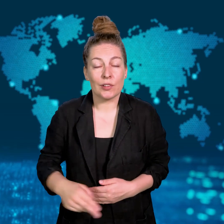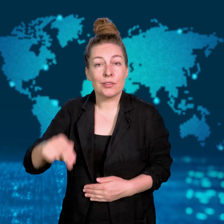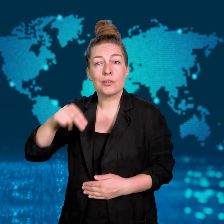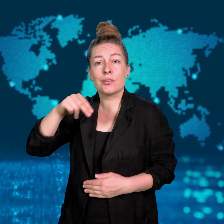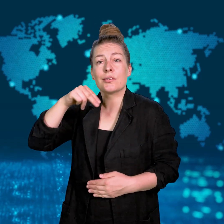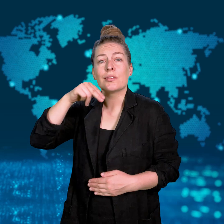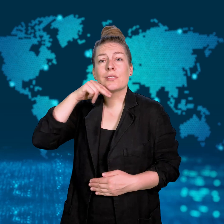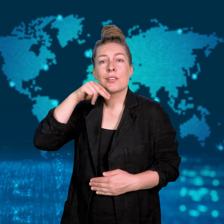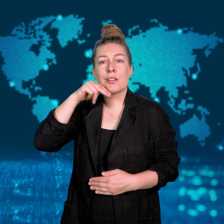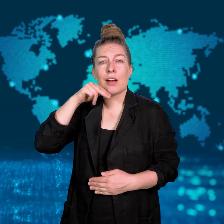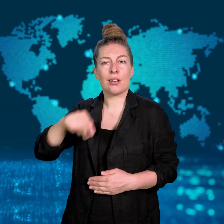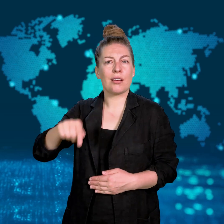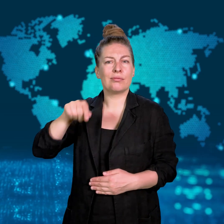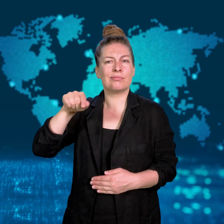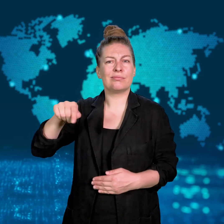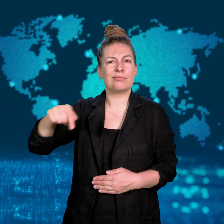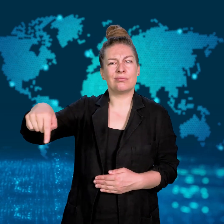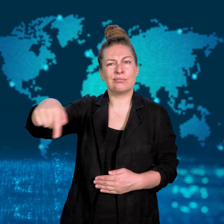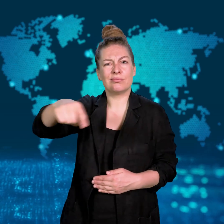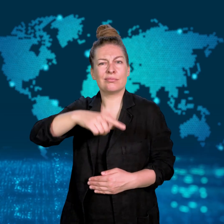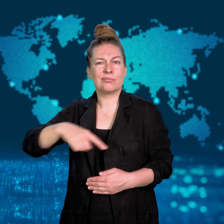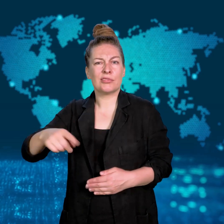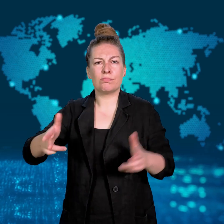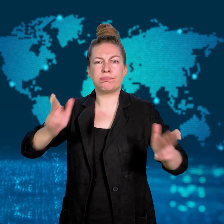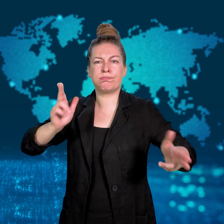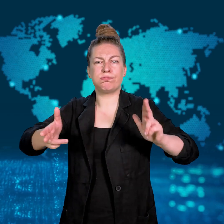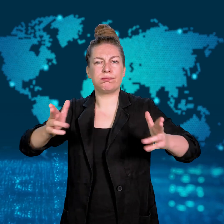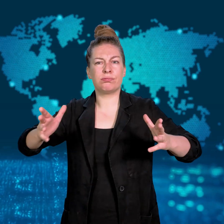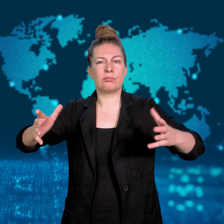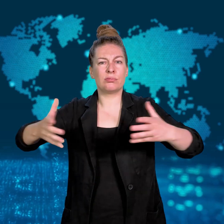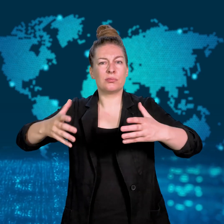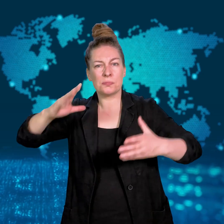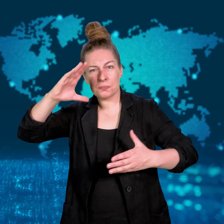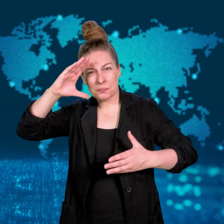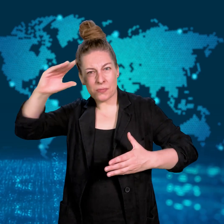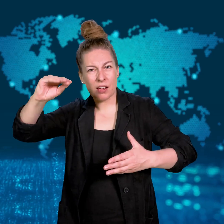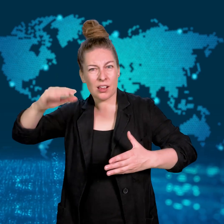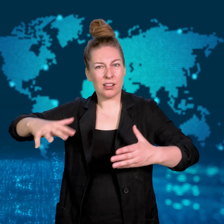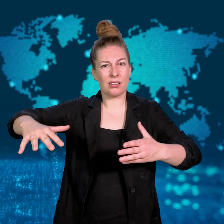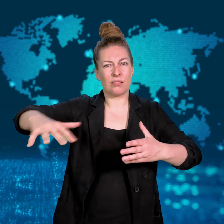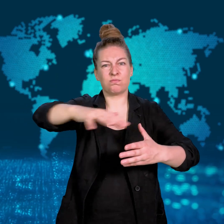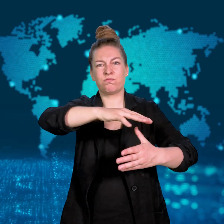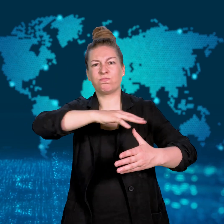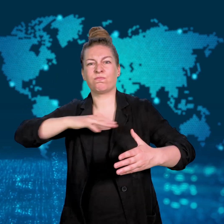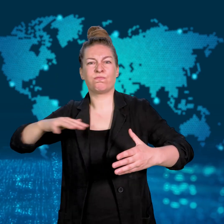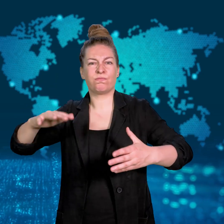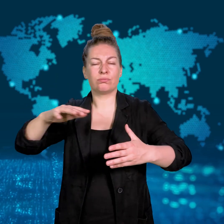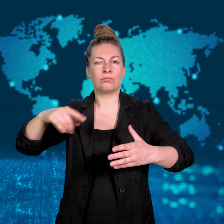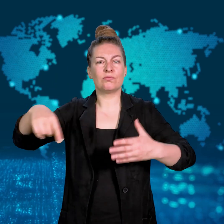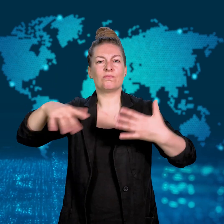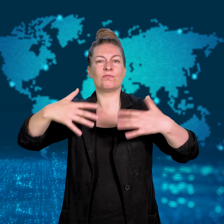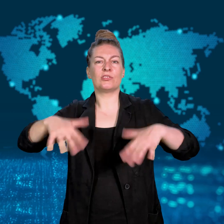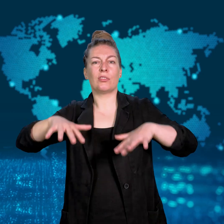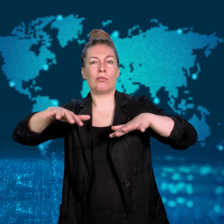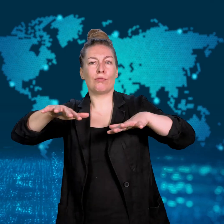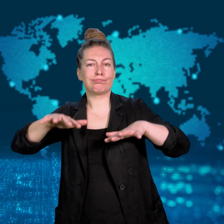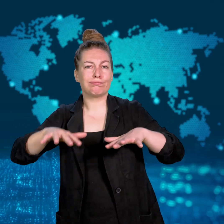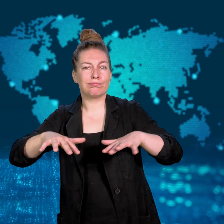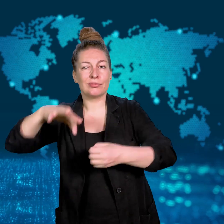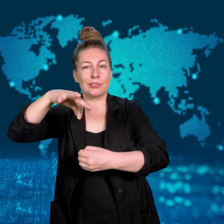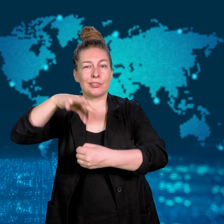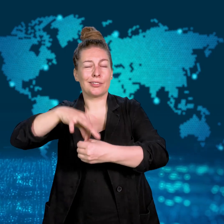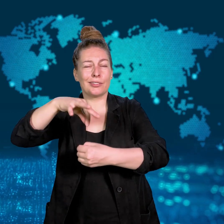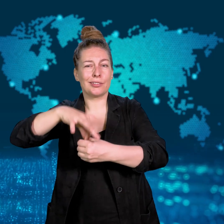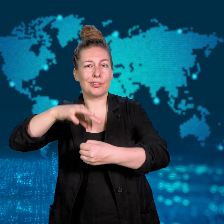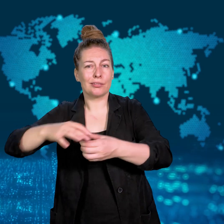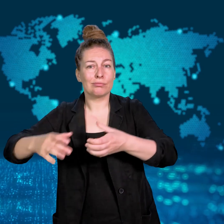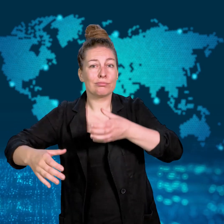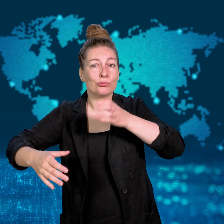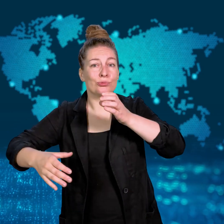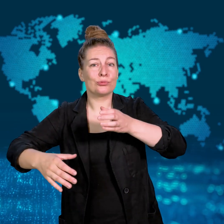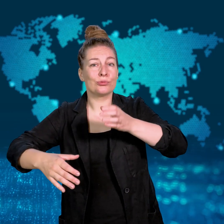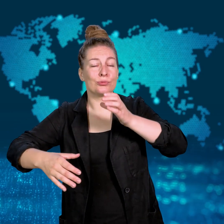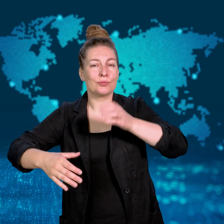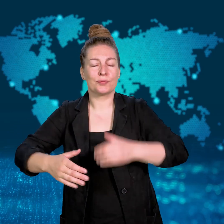Gunmen make tea during raid